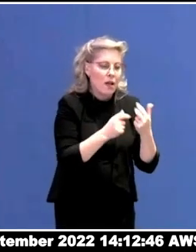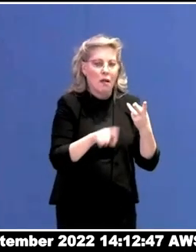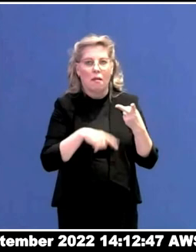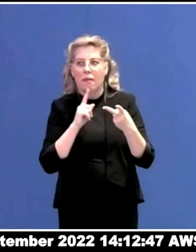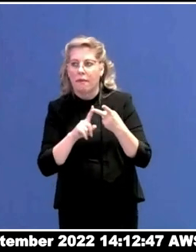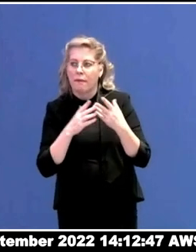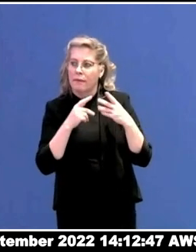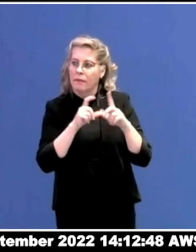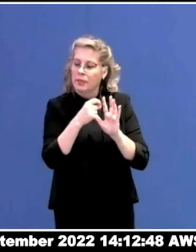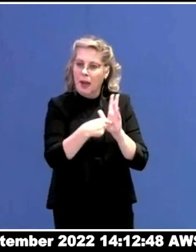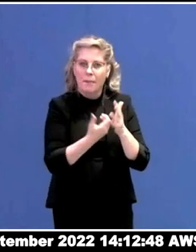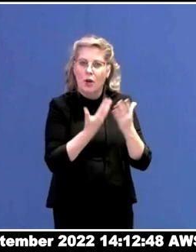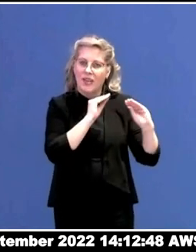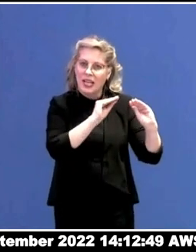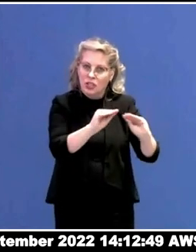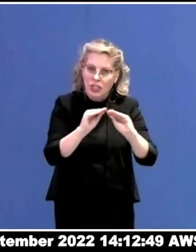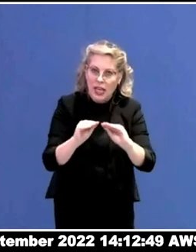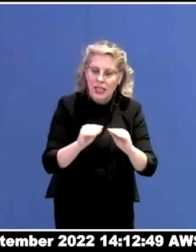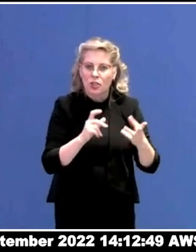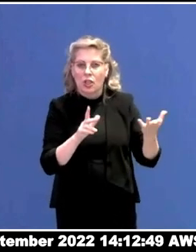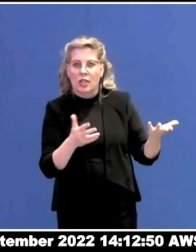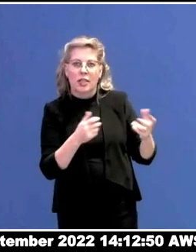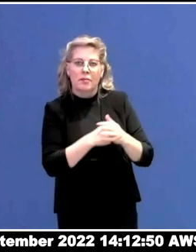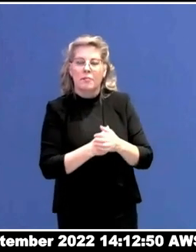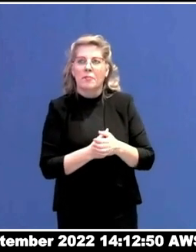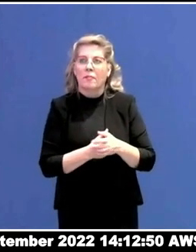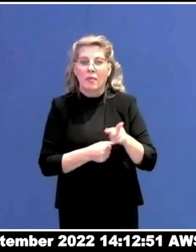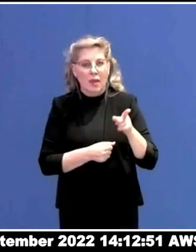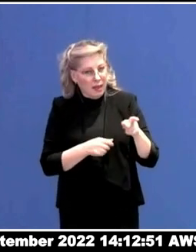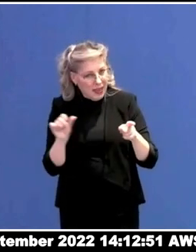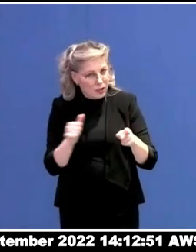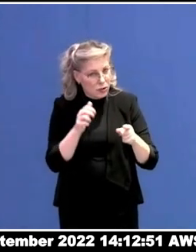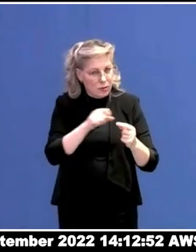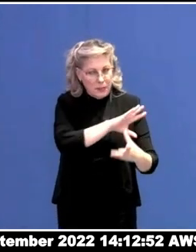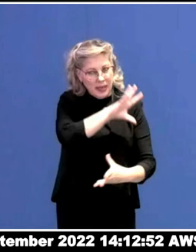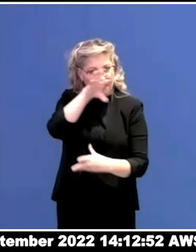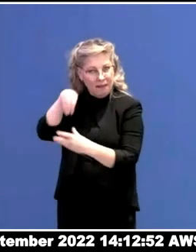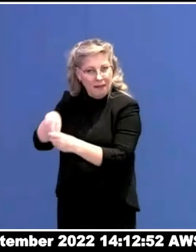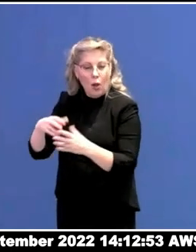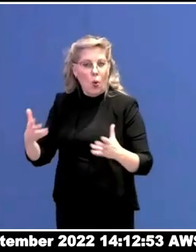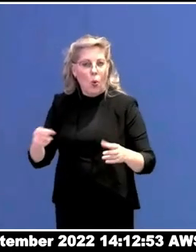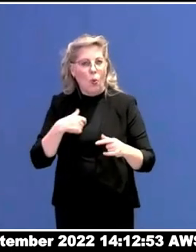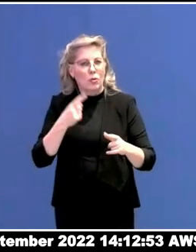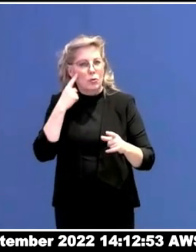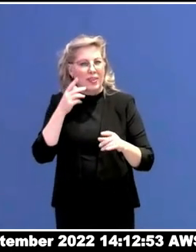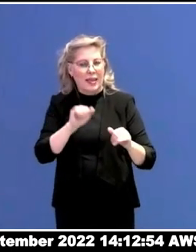Or are they, to use my word, similarly tainted by lack of independent from Corrections? Ms Kilroy.